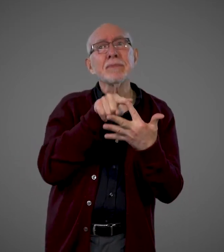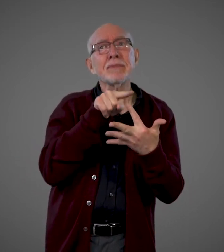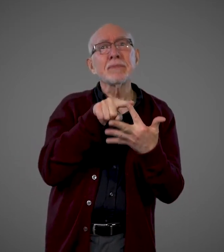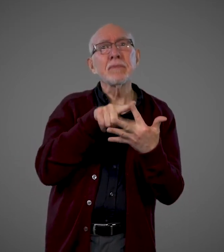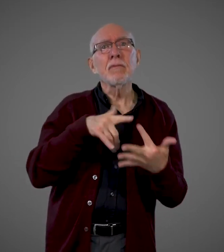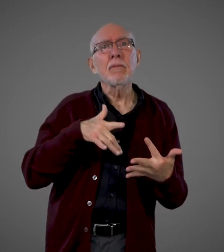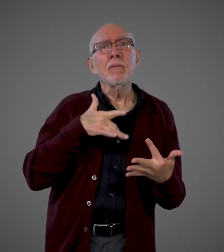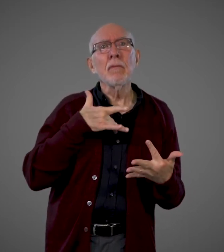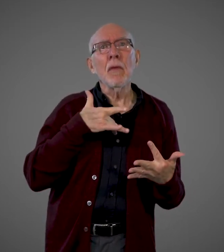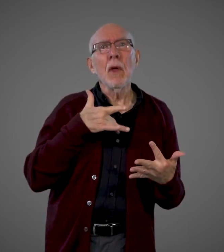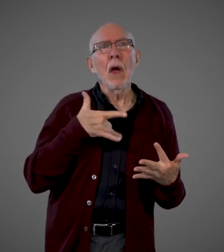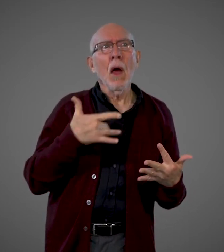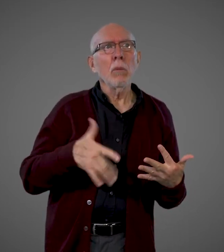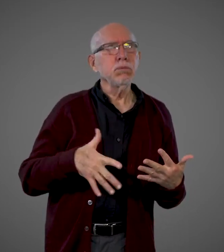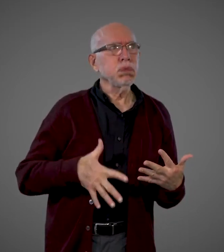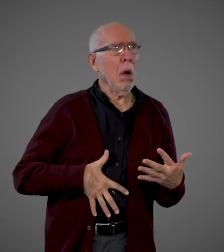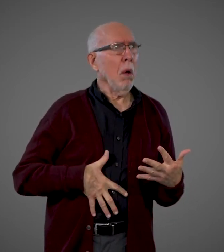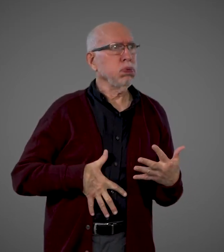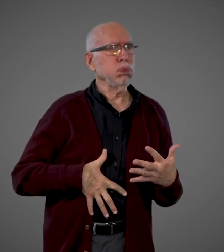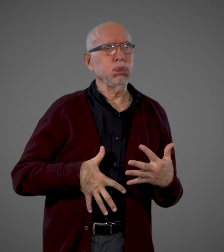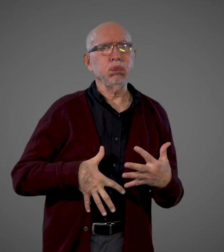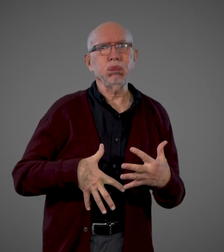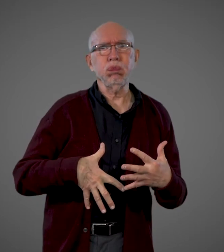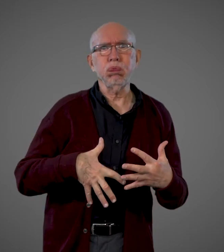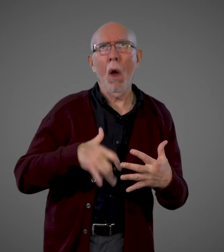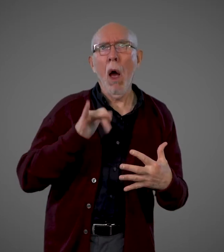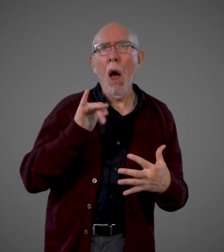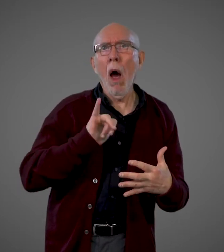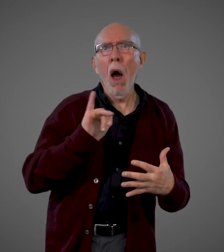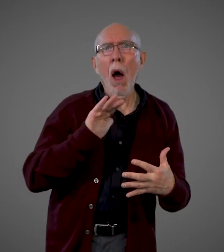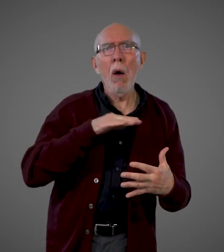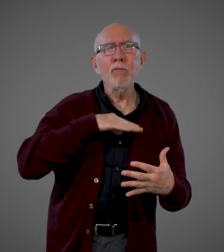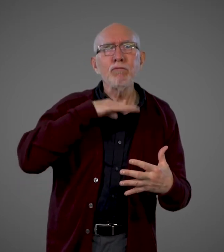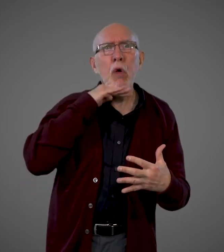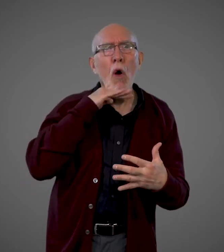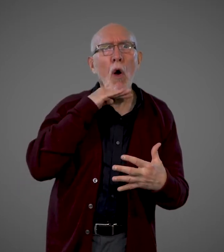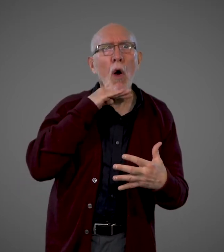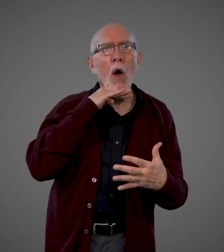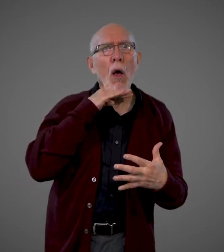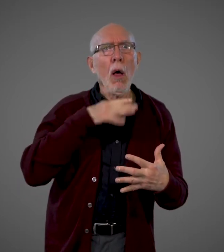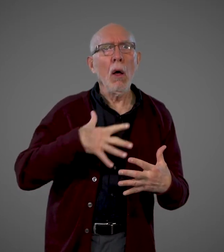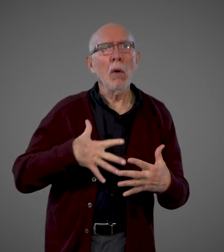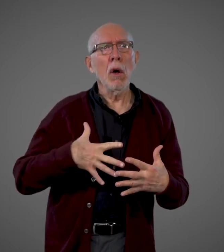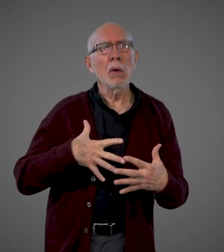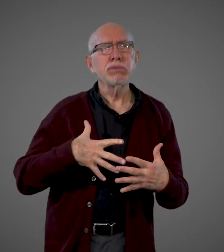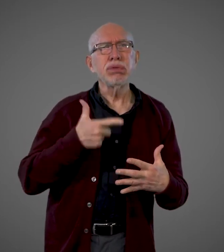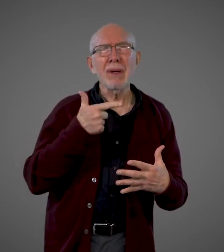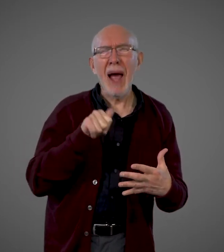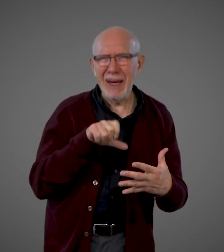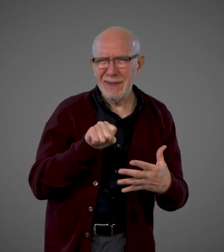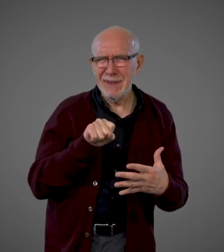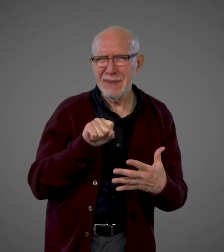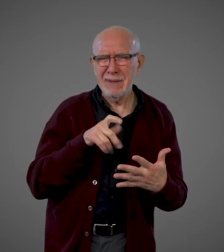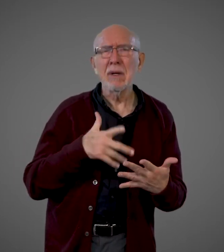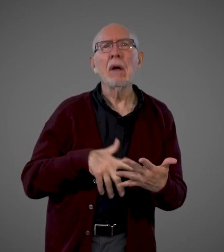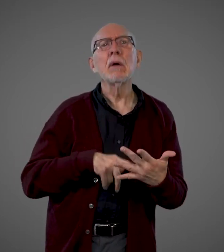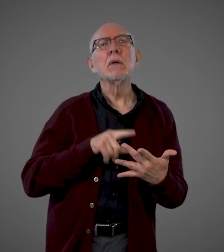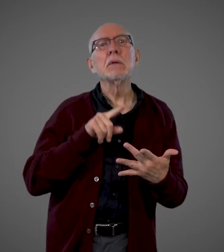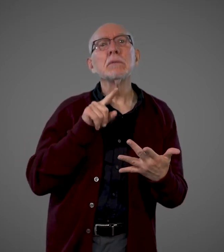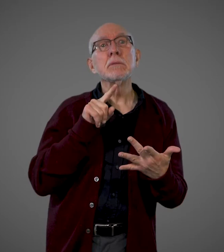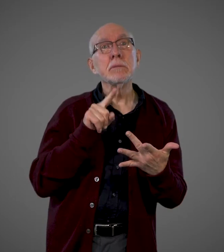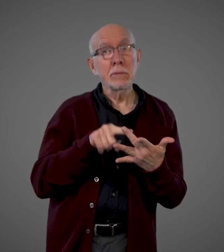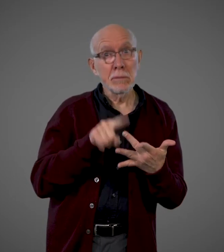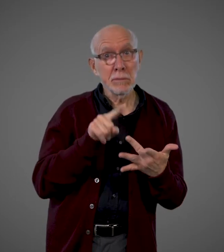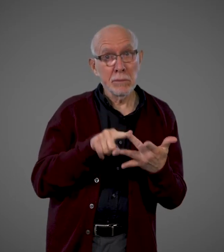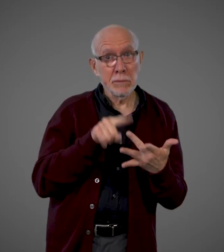You feel bloated and full of gas.